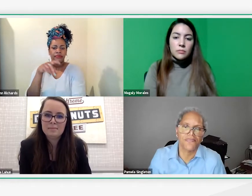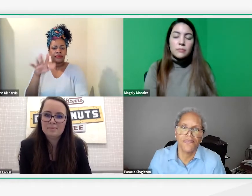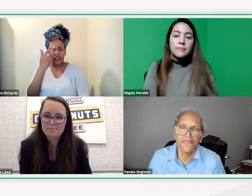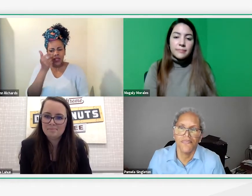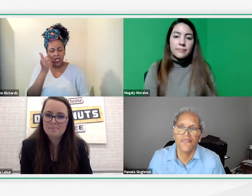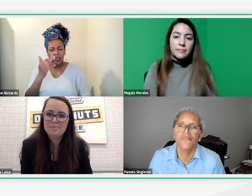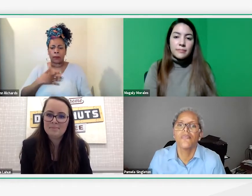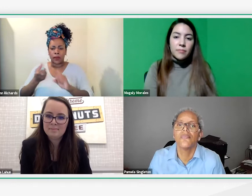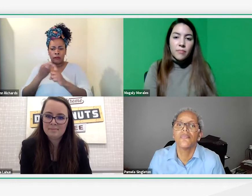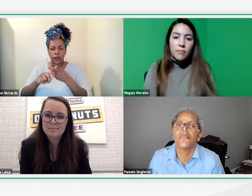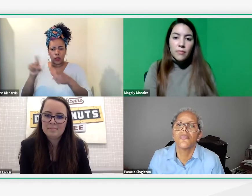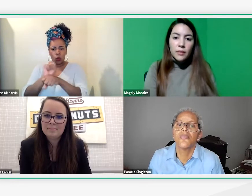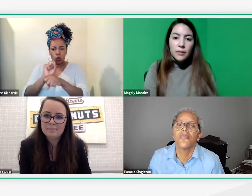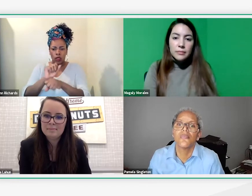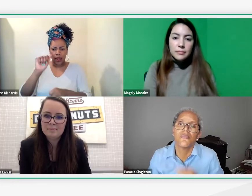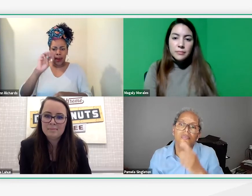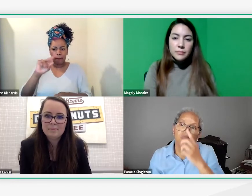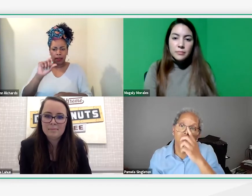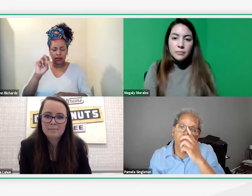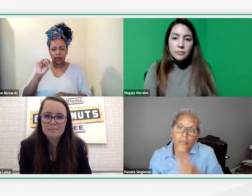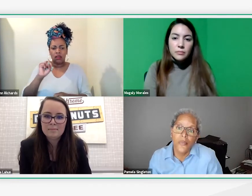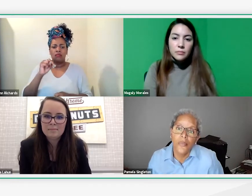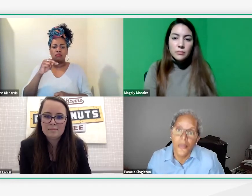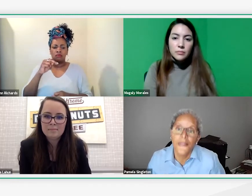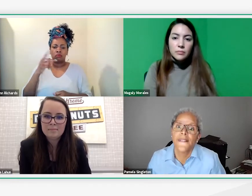repairs versus maintenance. >>ROXANN RICHARDS: OK,